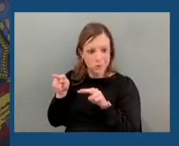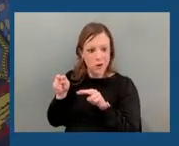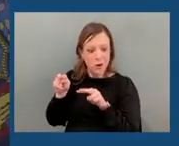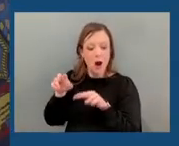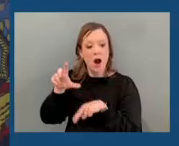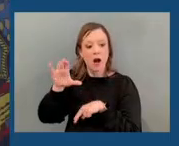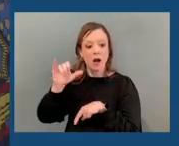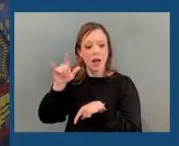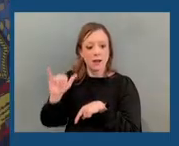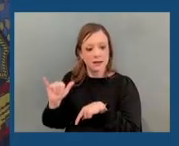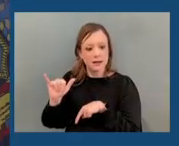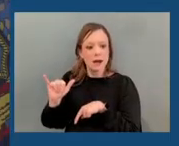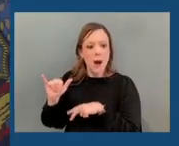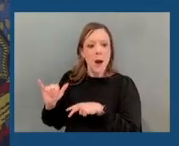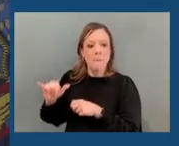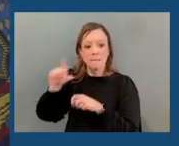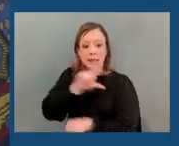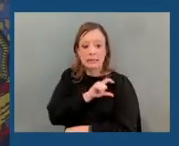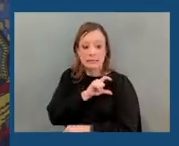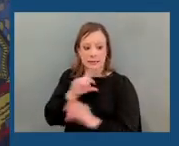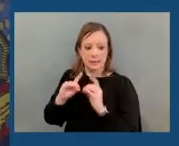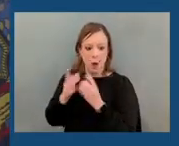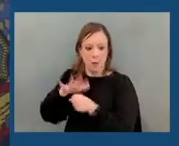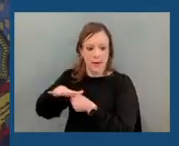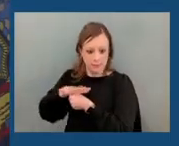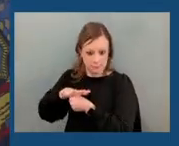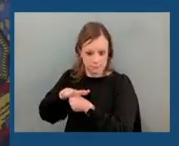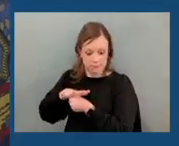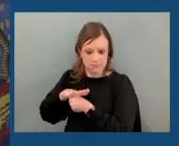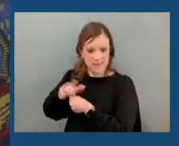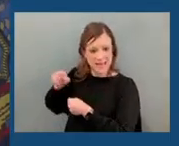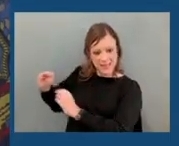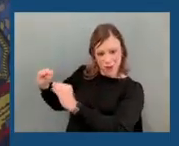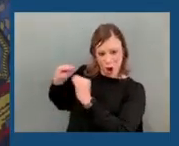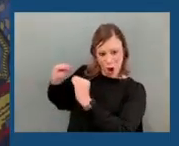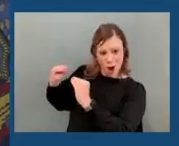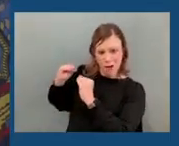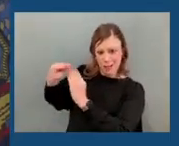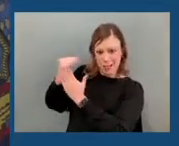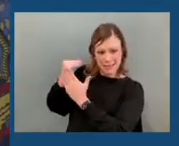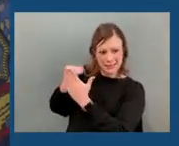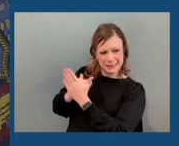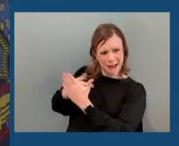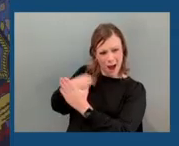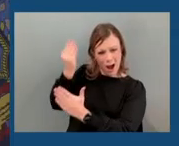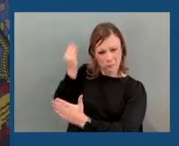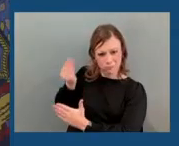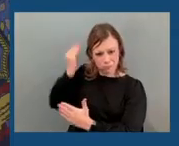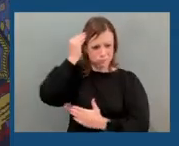He's taught me lessons that I carry with me today. Those are our responsibility to the community,